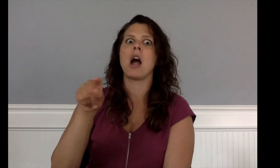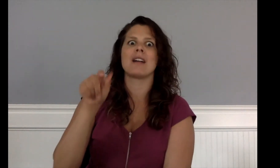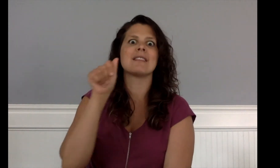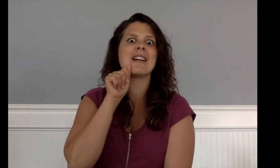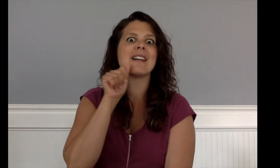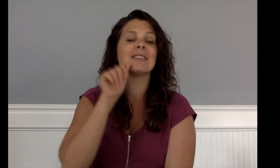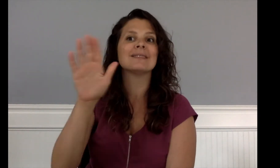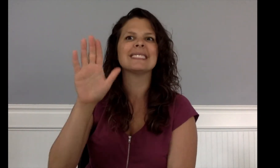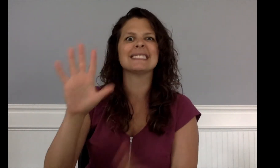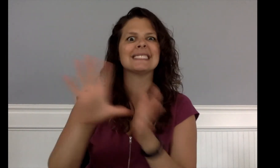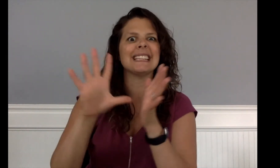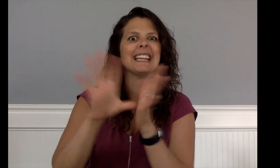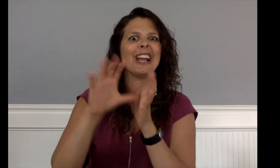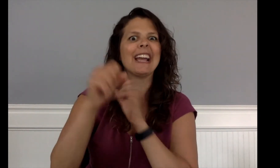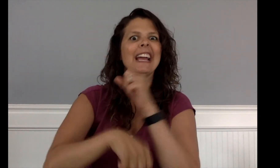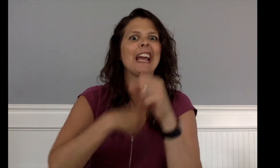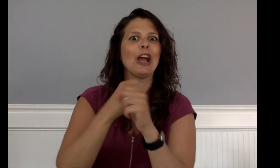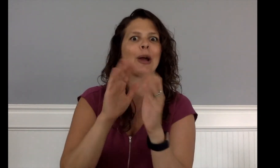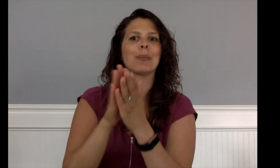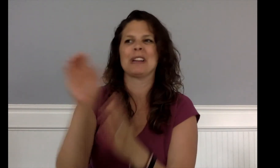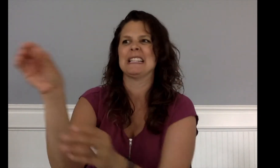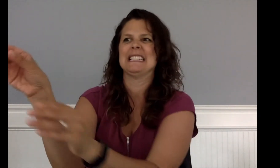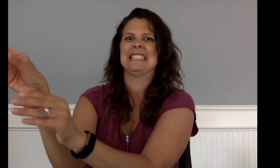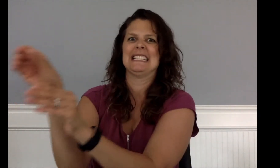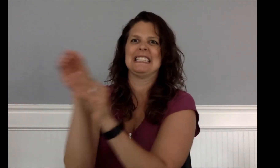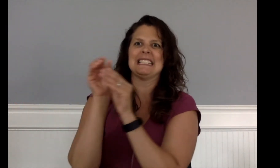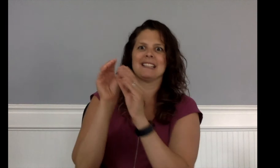until she found Aggie’s senior yearbook.